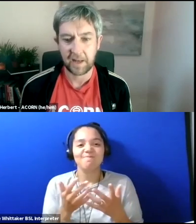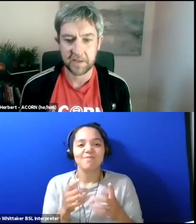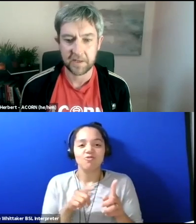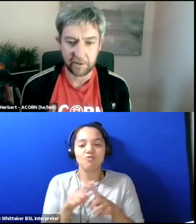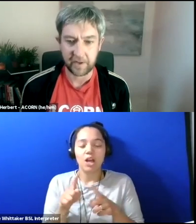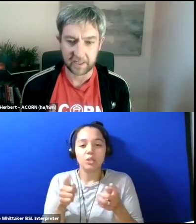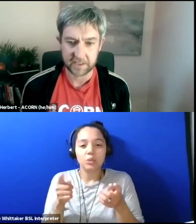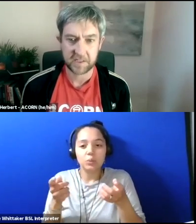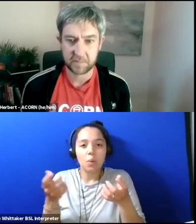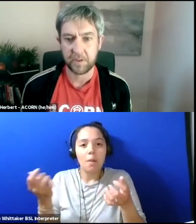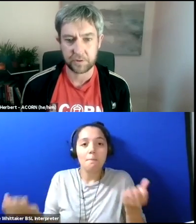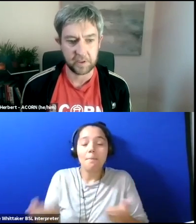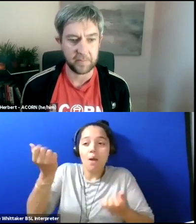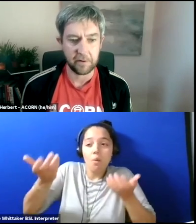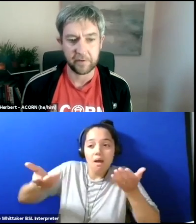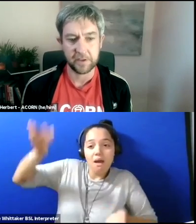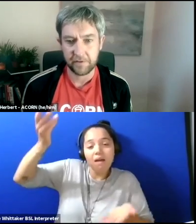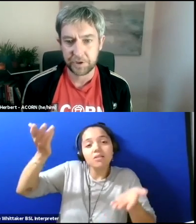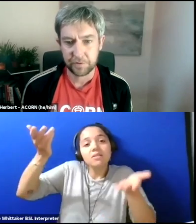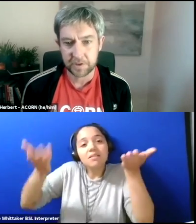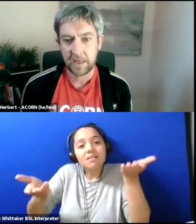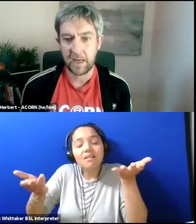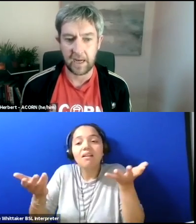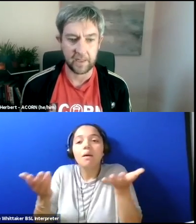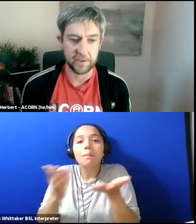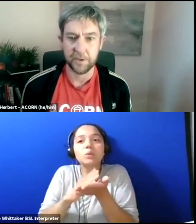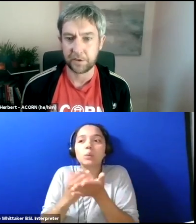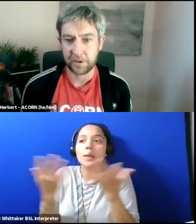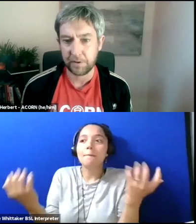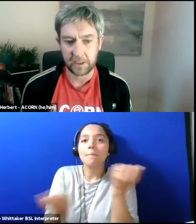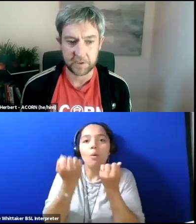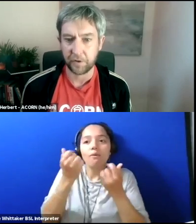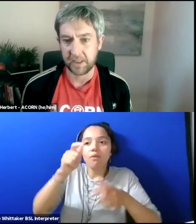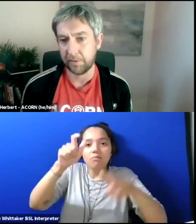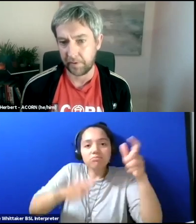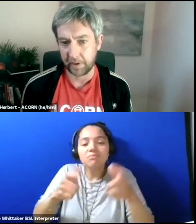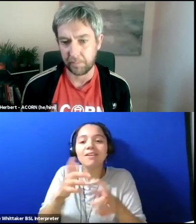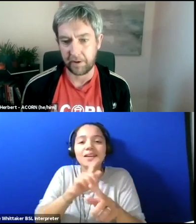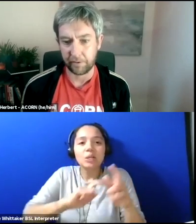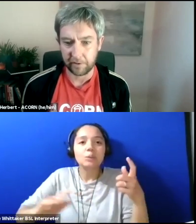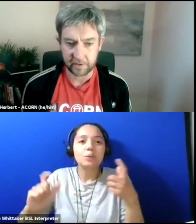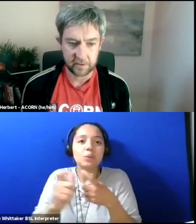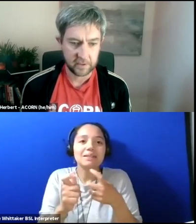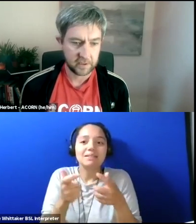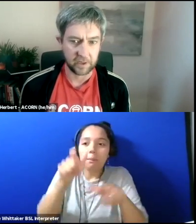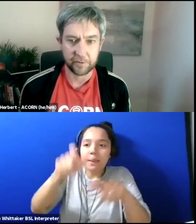the balance of power that exists between powerful individuals and the communities or the people that they hold power over.